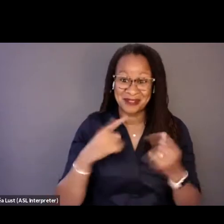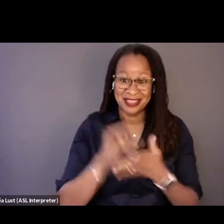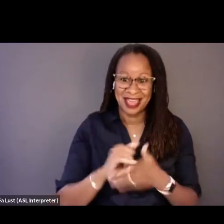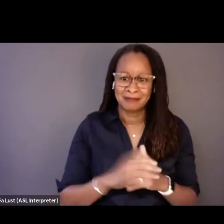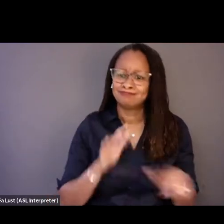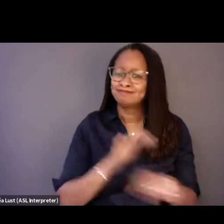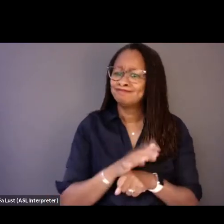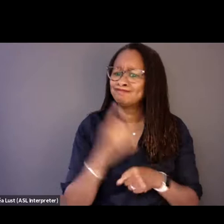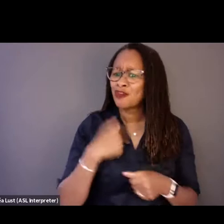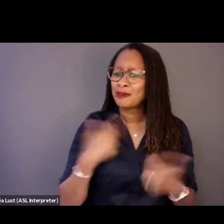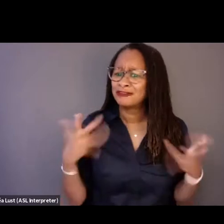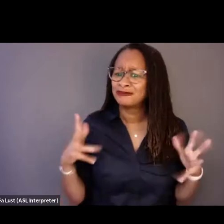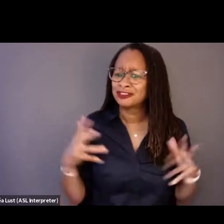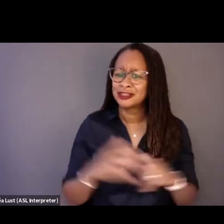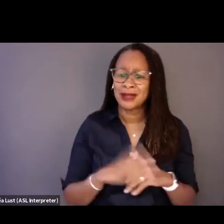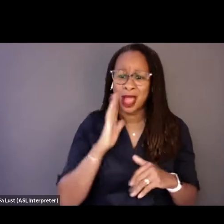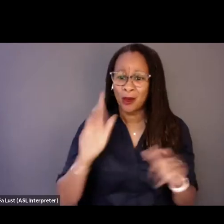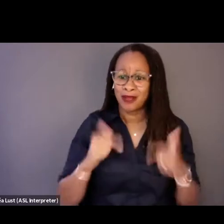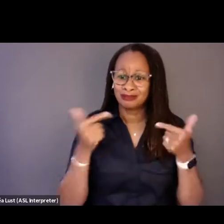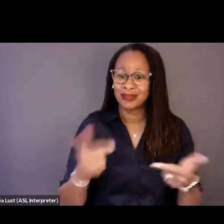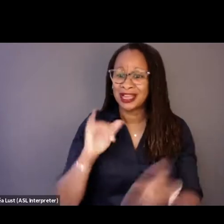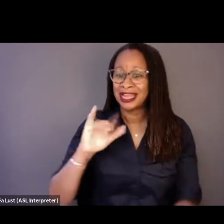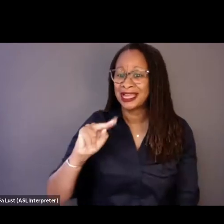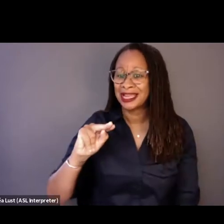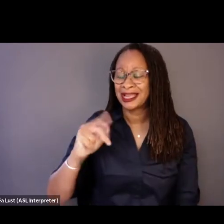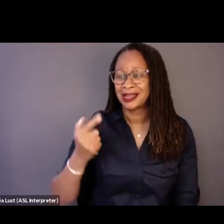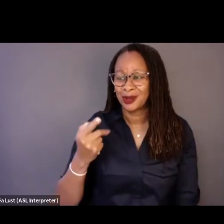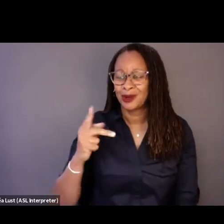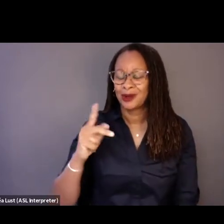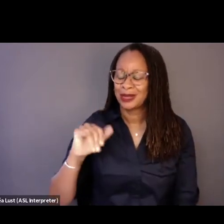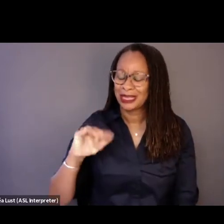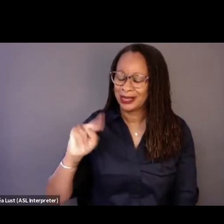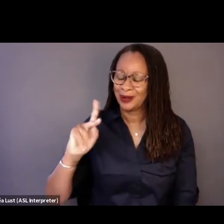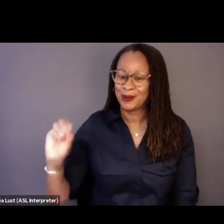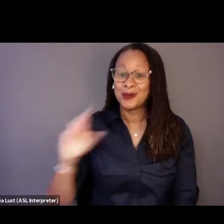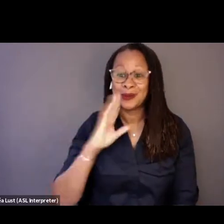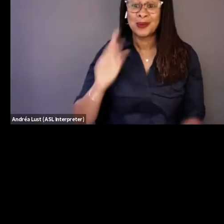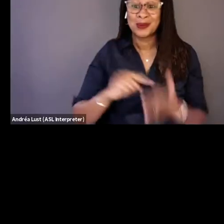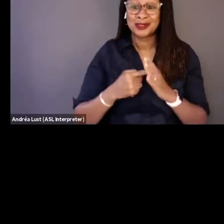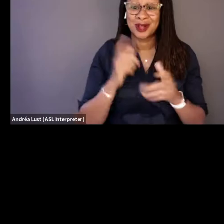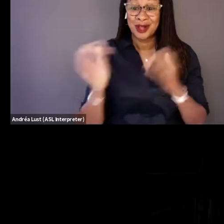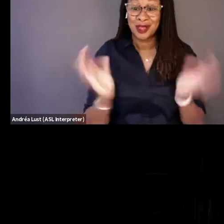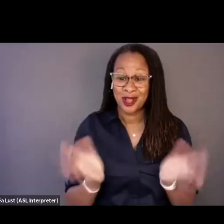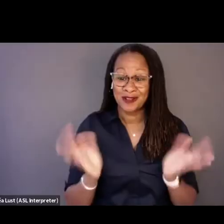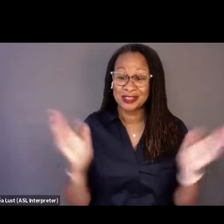I'm gonna hand it over to Inkoo, who's gonna get this conversation started. Welcome, Inkoo.